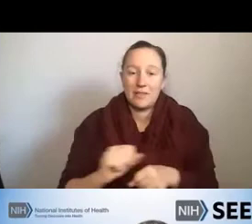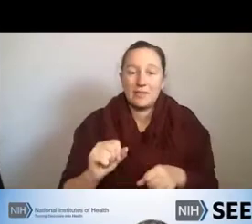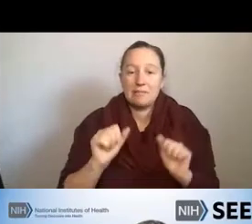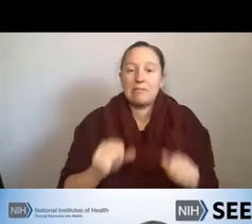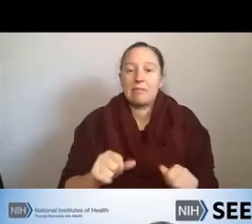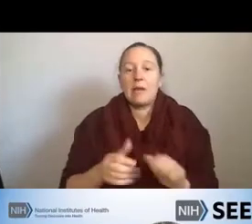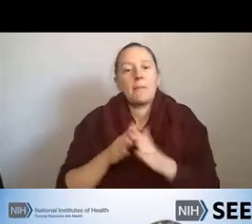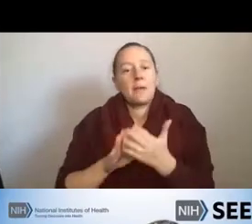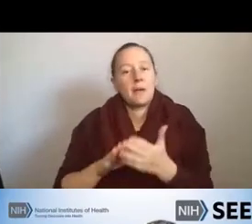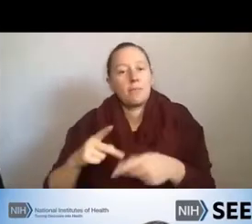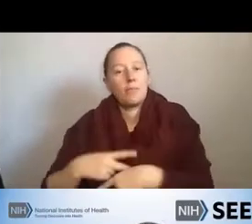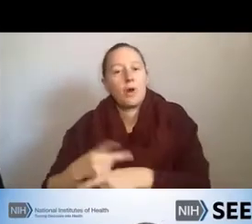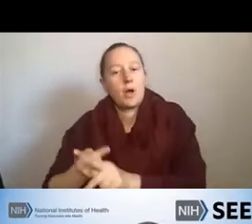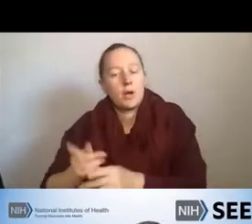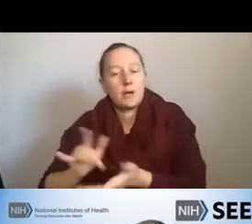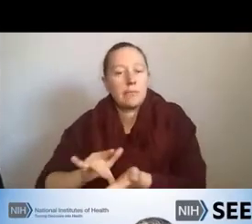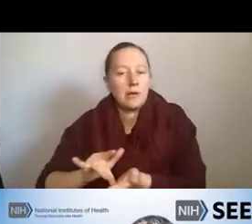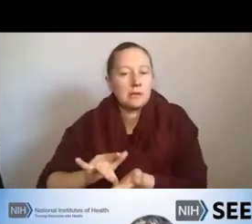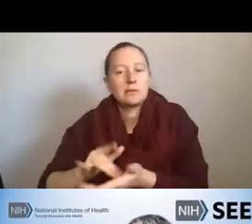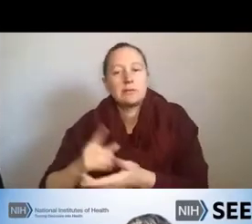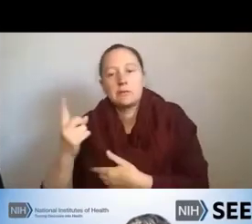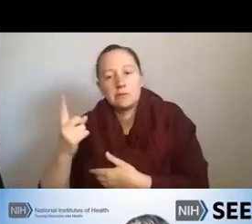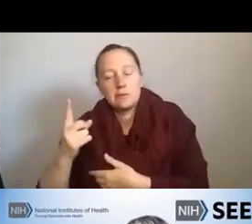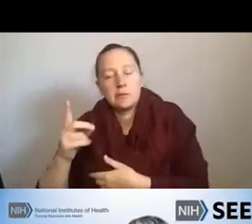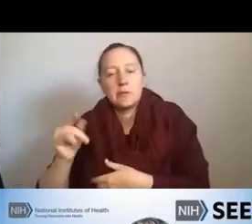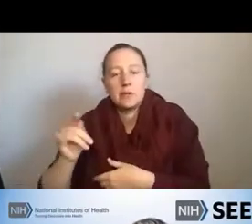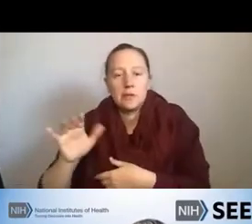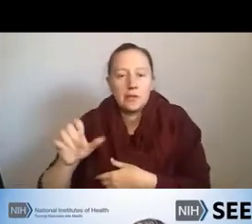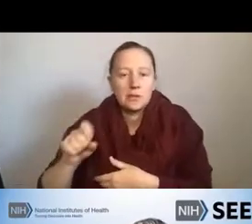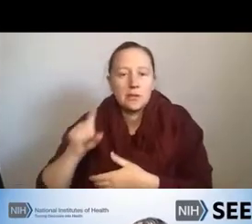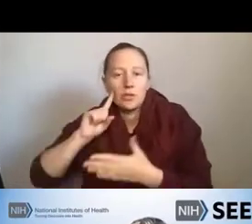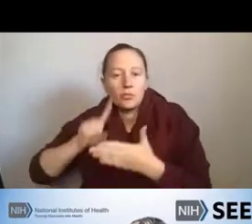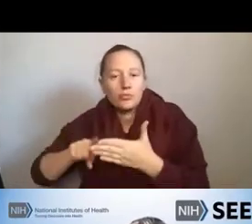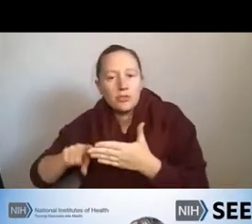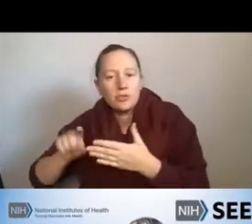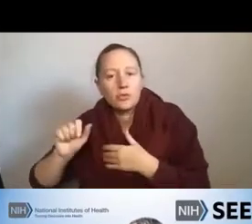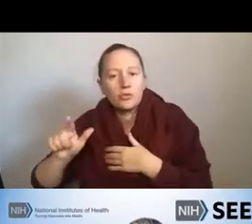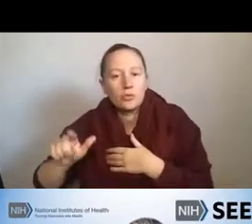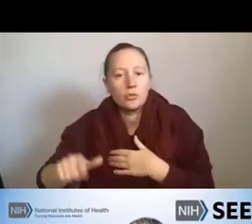into a drug or devices or diagnostics or research tools. And so what we do is,